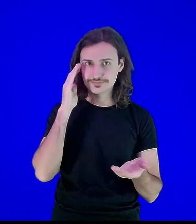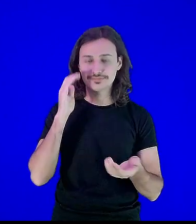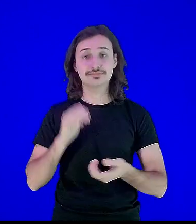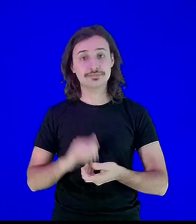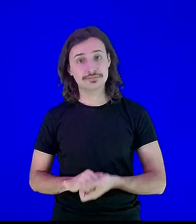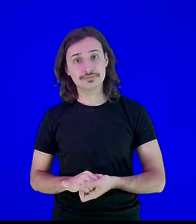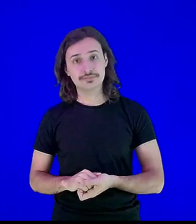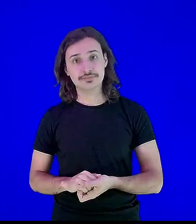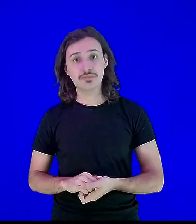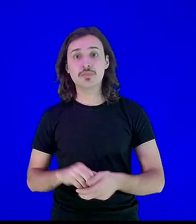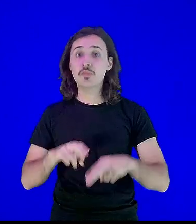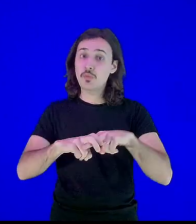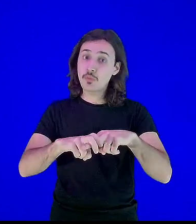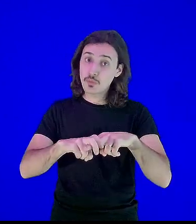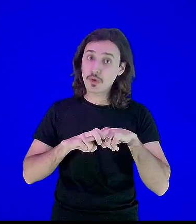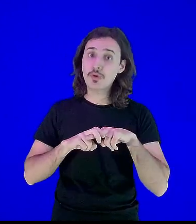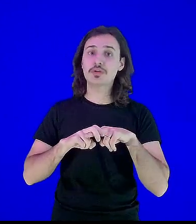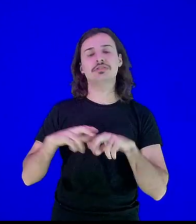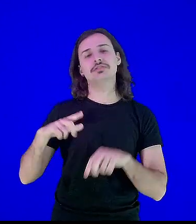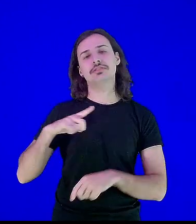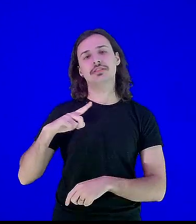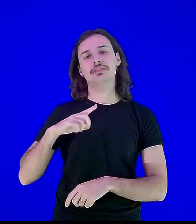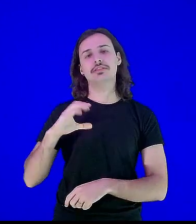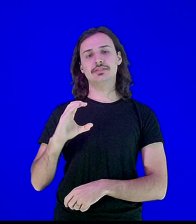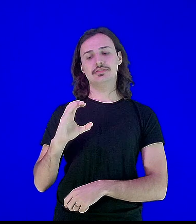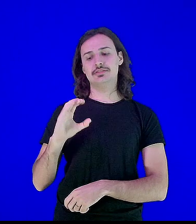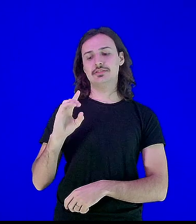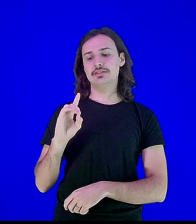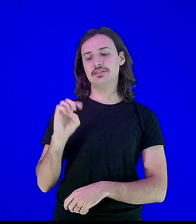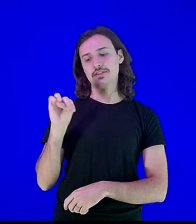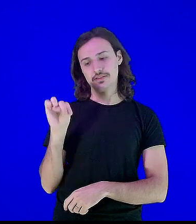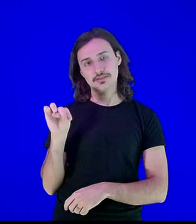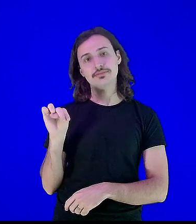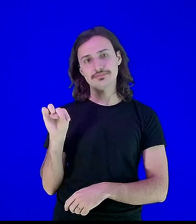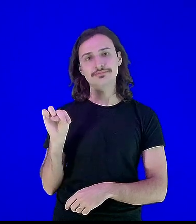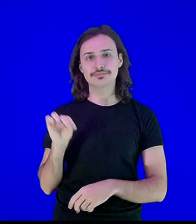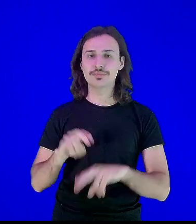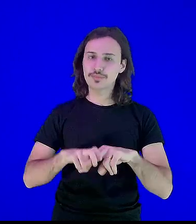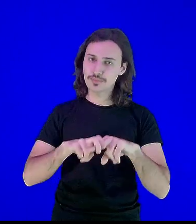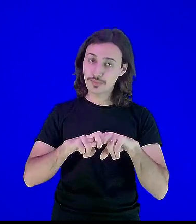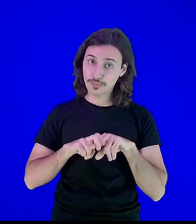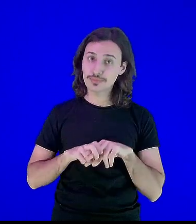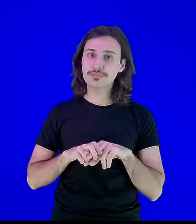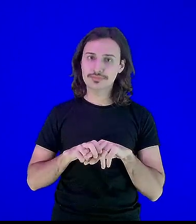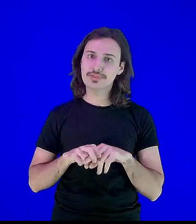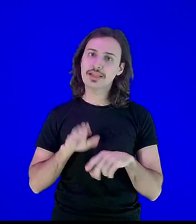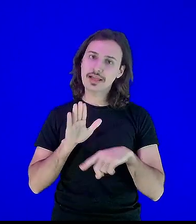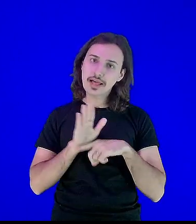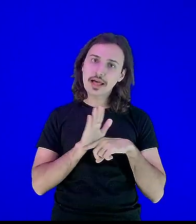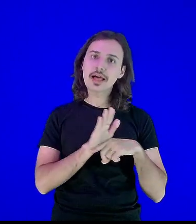well, that's why CDN exists, that's how we can make it faster